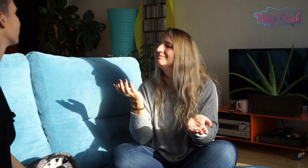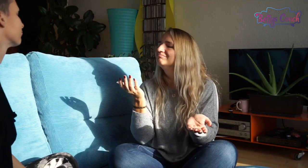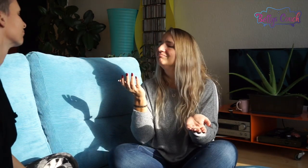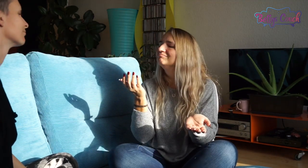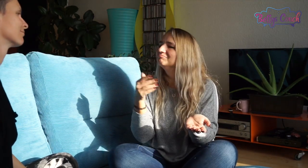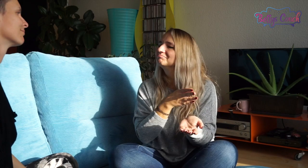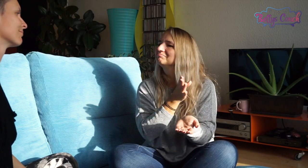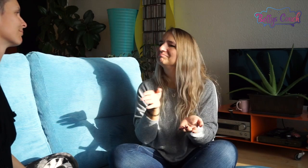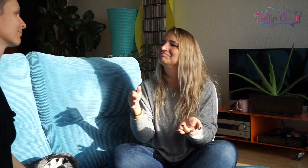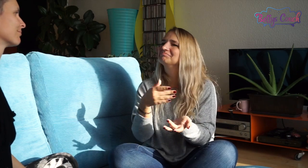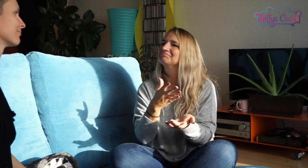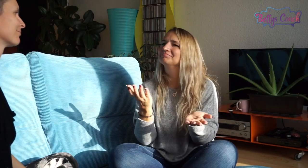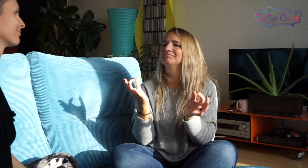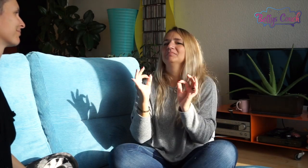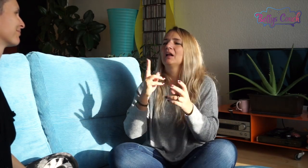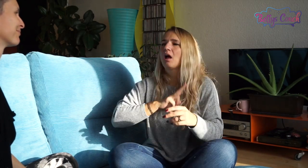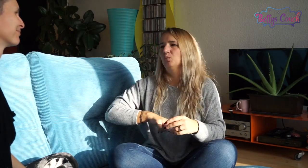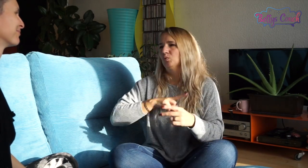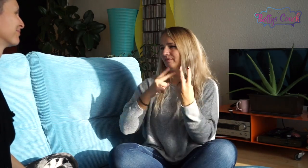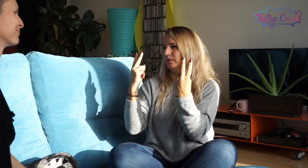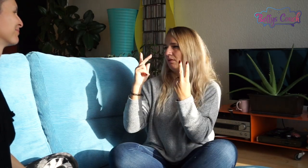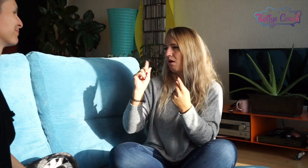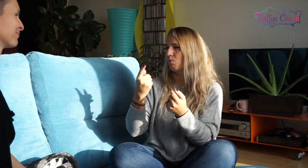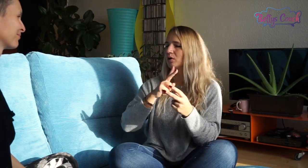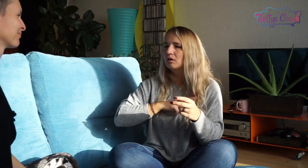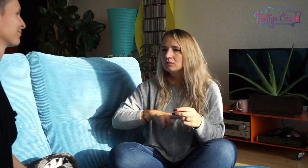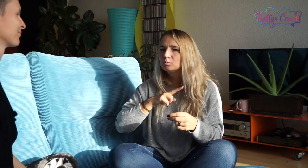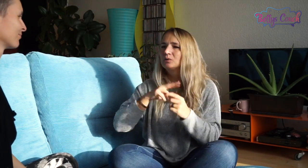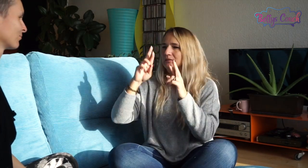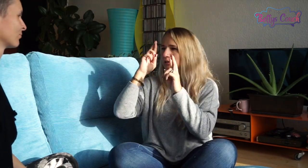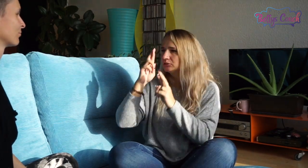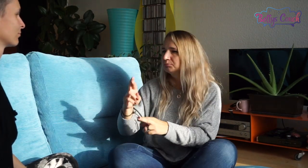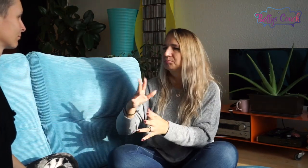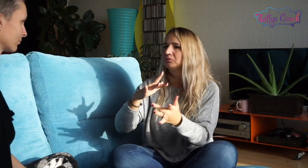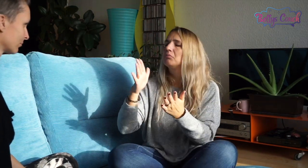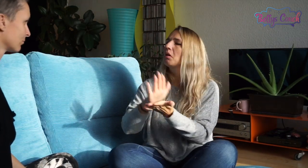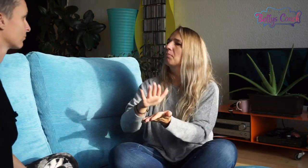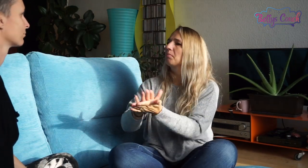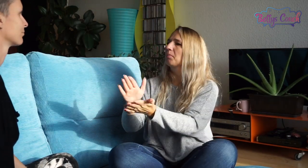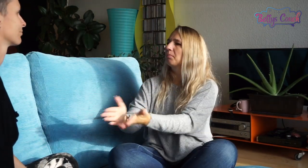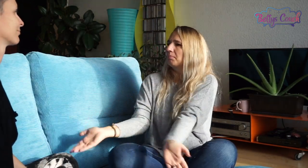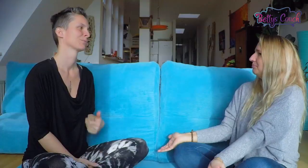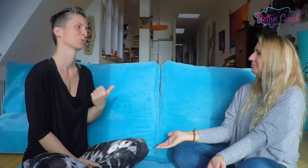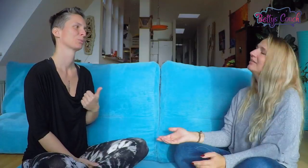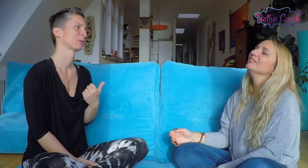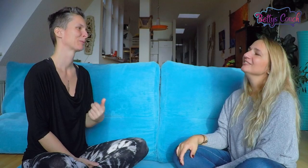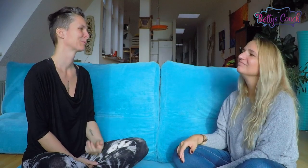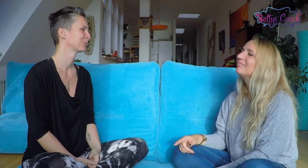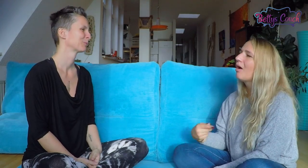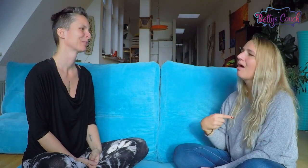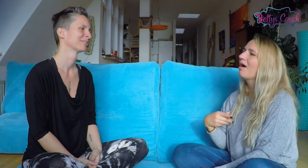The way will follow. It is important to be patient, then everything will work out. Betty: Great!